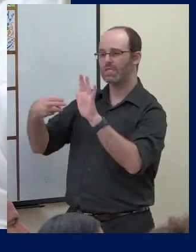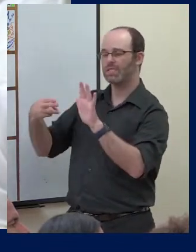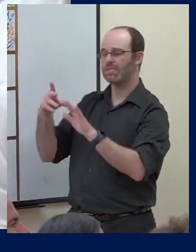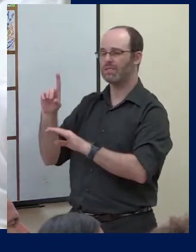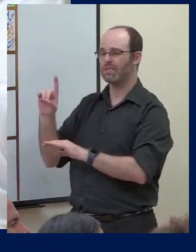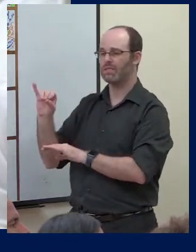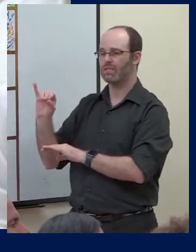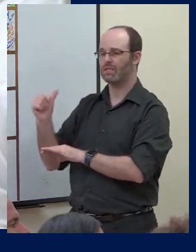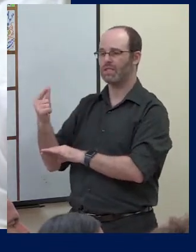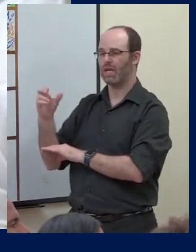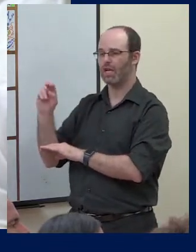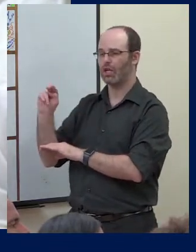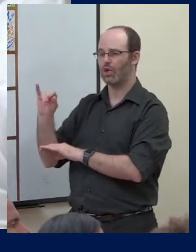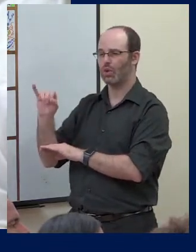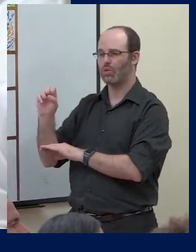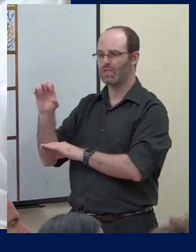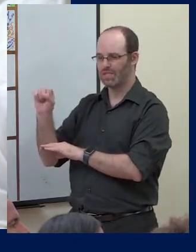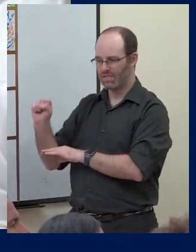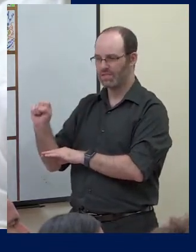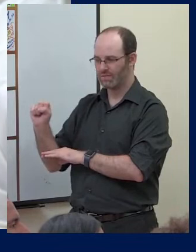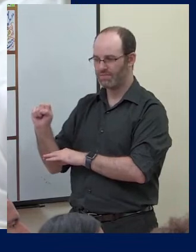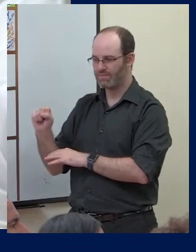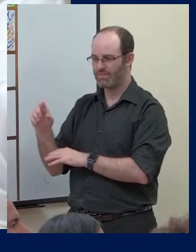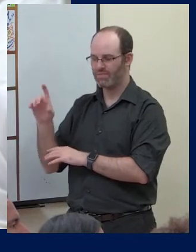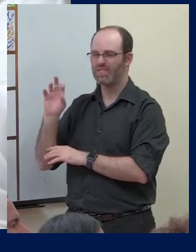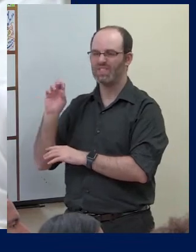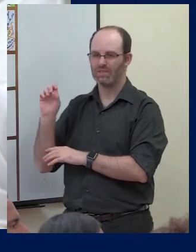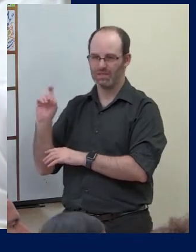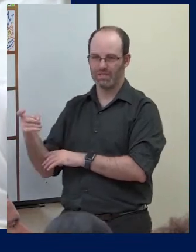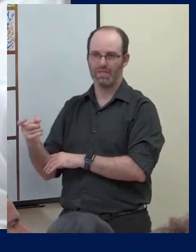Medication and safety planning.